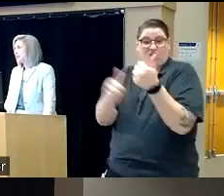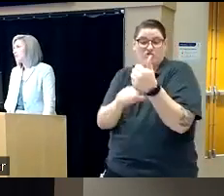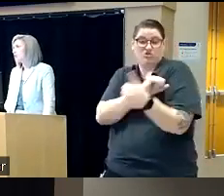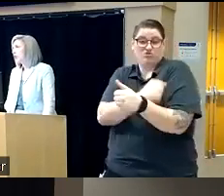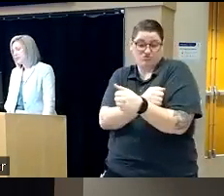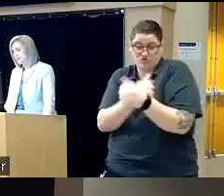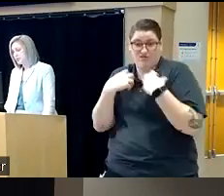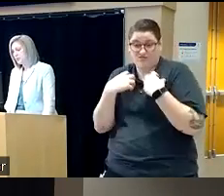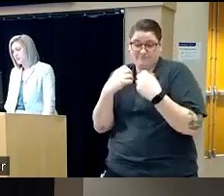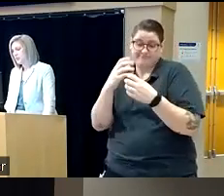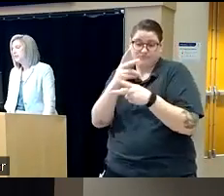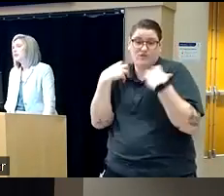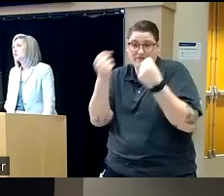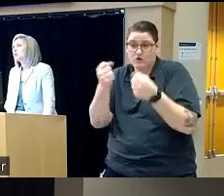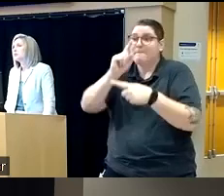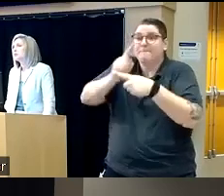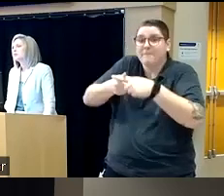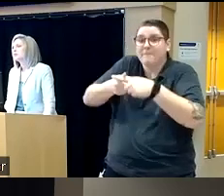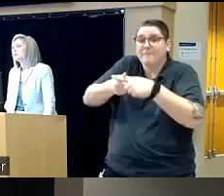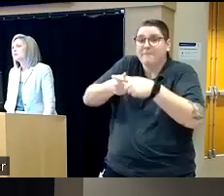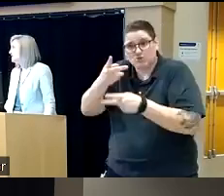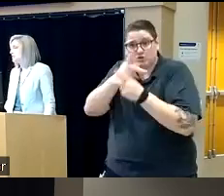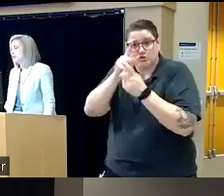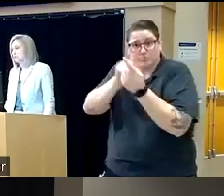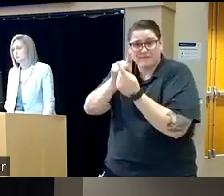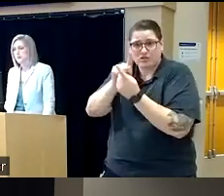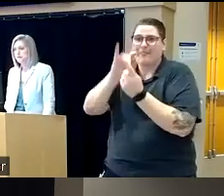with a passion for Quality supervision contributes to organizational commitment